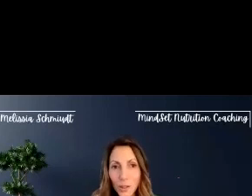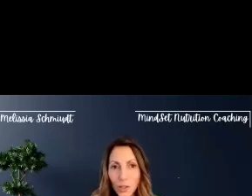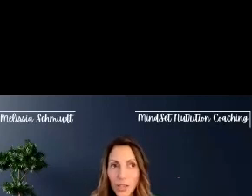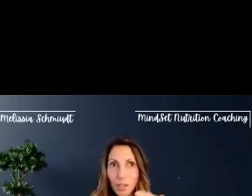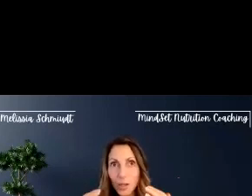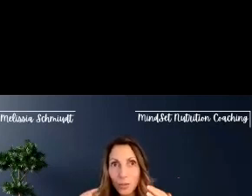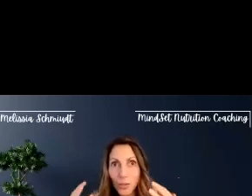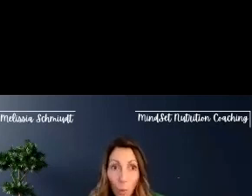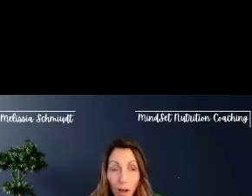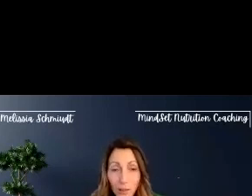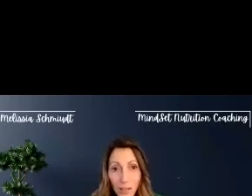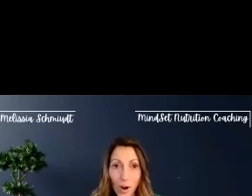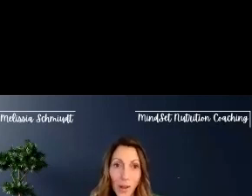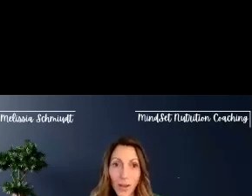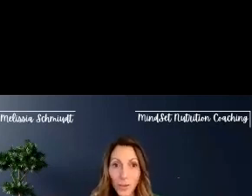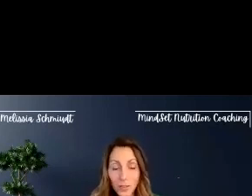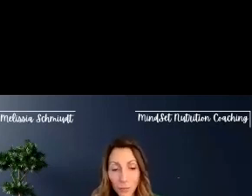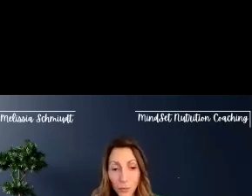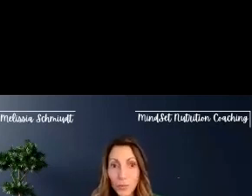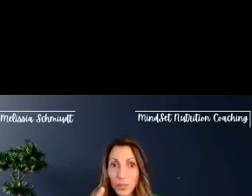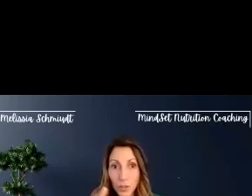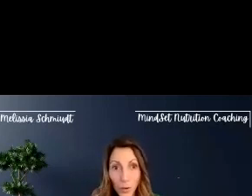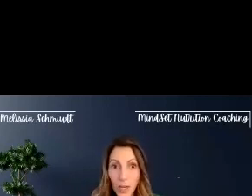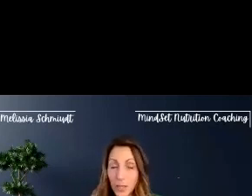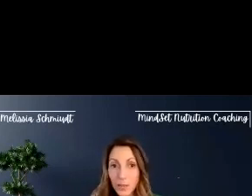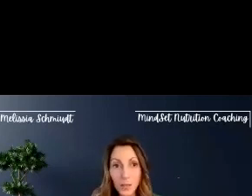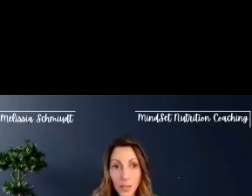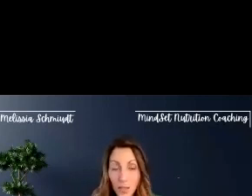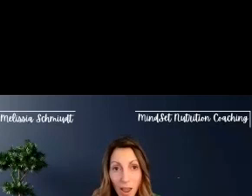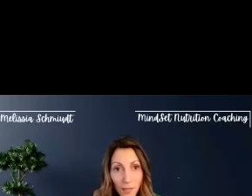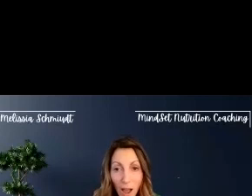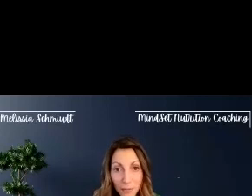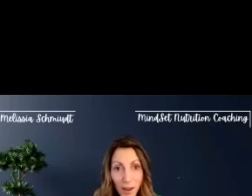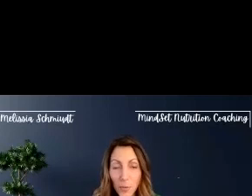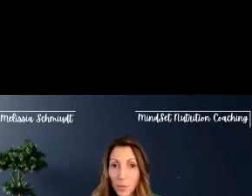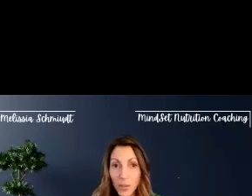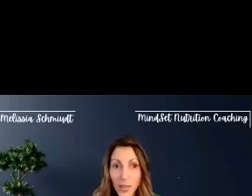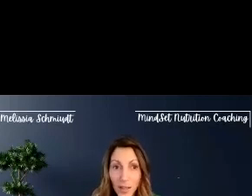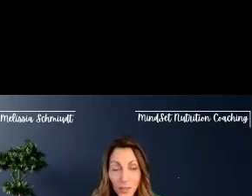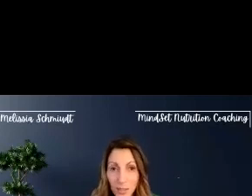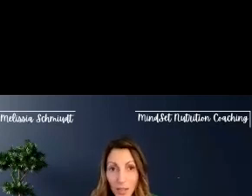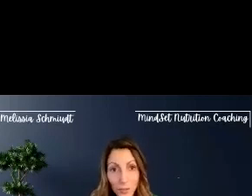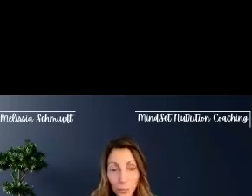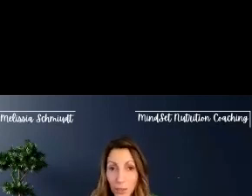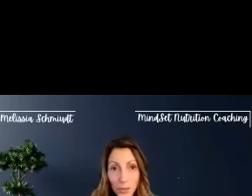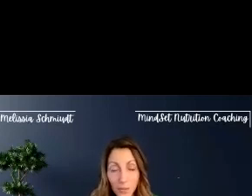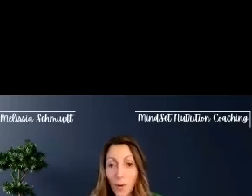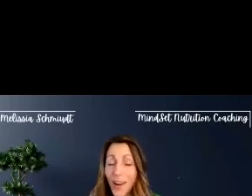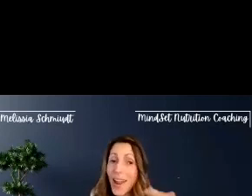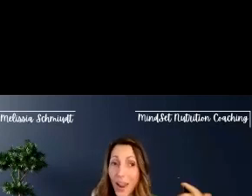and look at the quality carbohydrates-- the fruits, the grains, the things that have high fiber because that's going to take us really, really far.